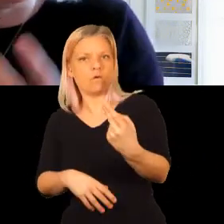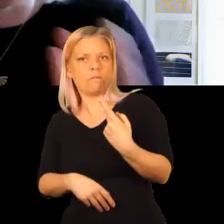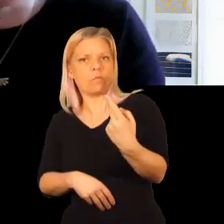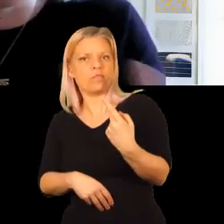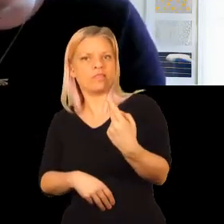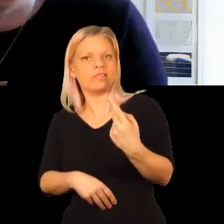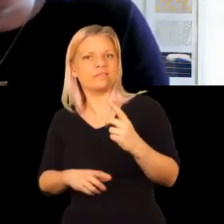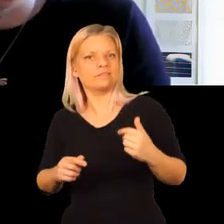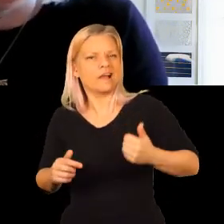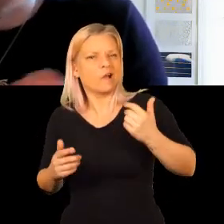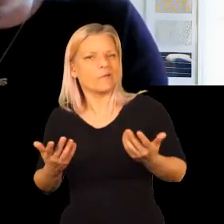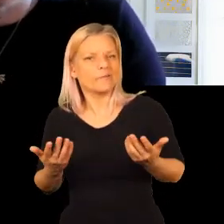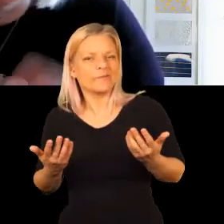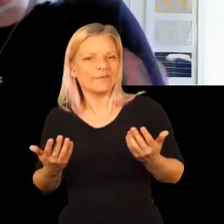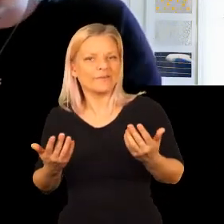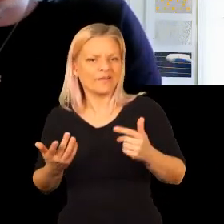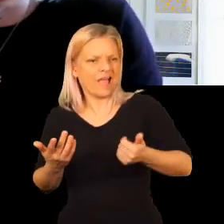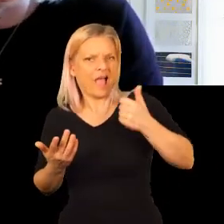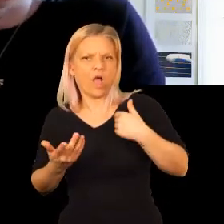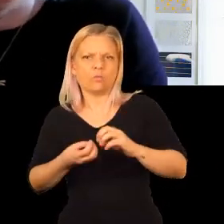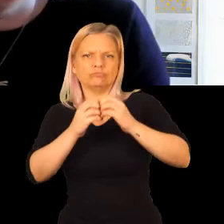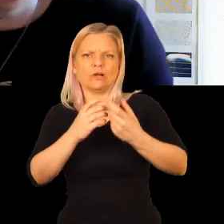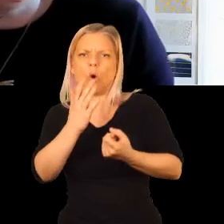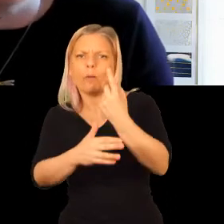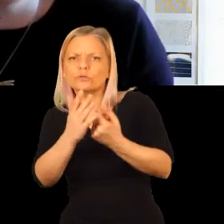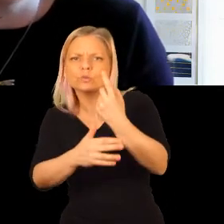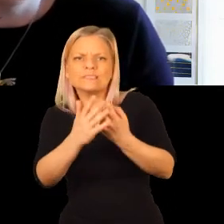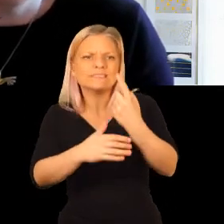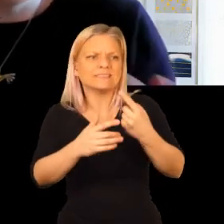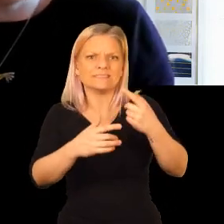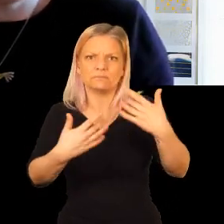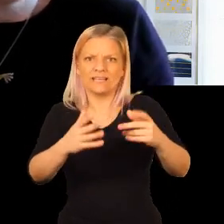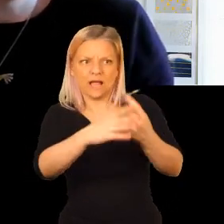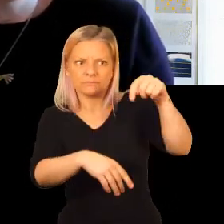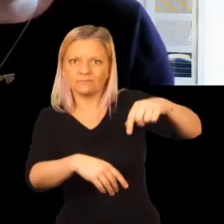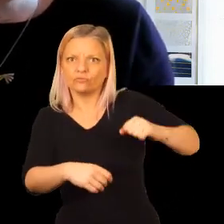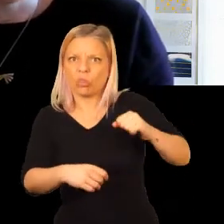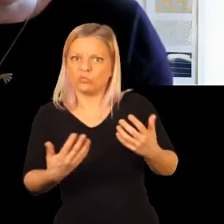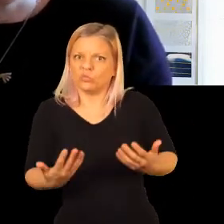couple of people meeting together what's going to work for us both i think is think about um